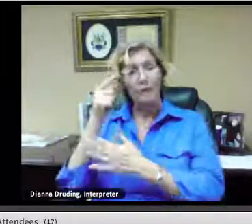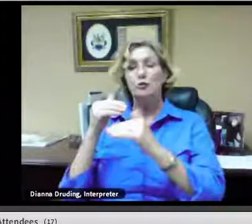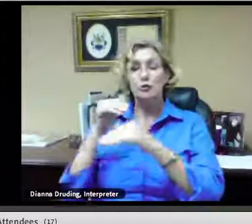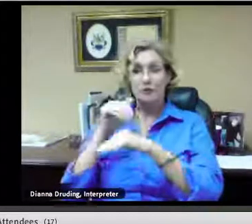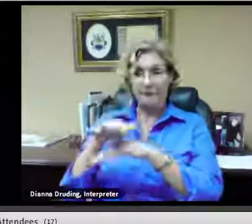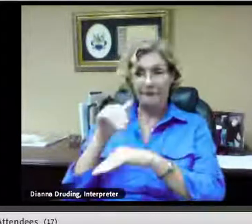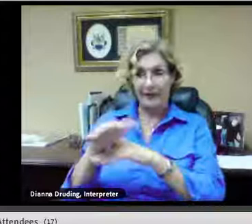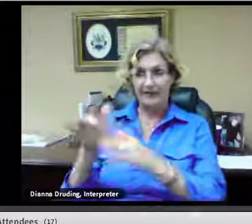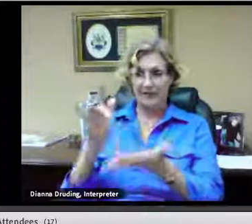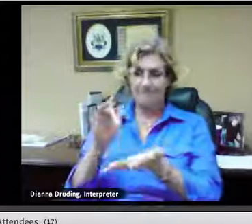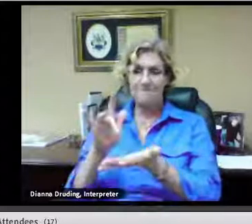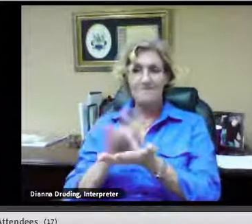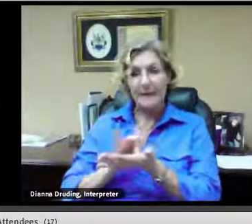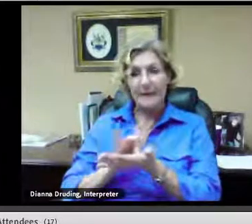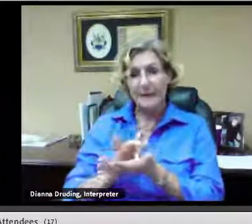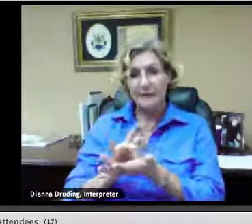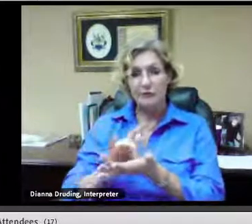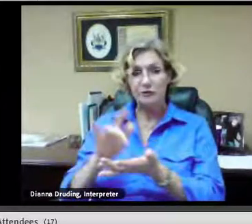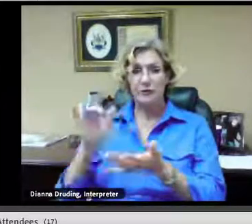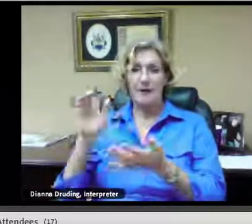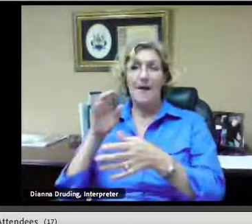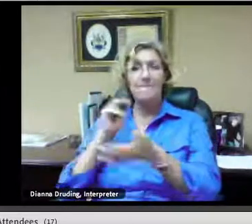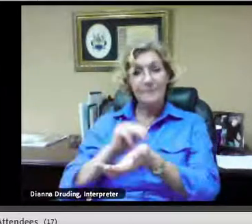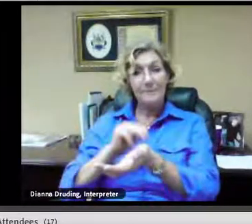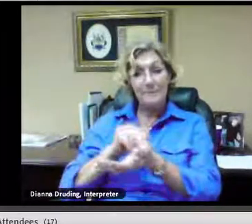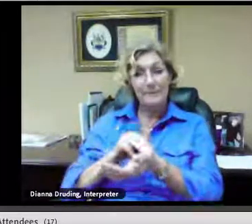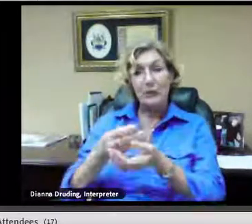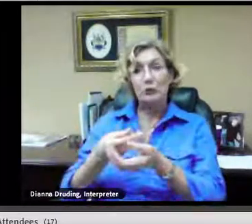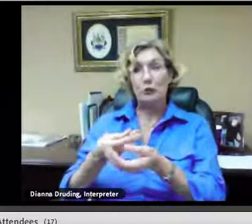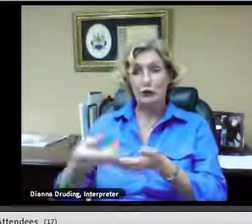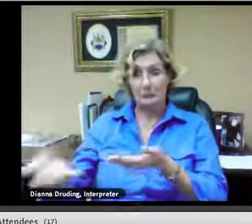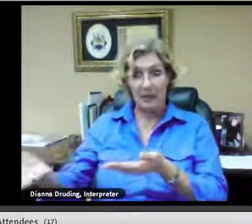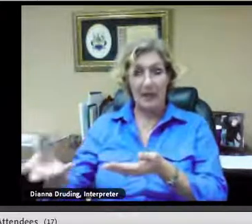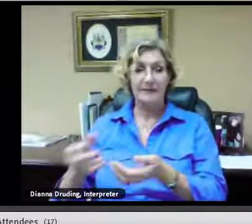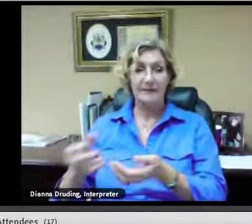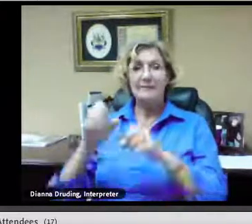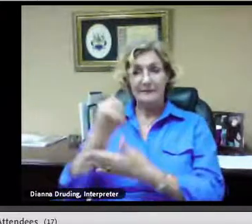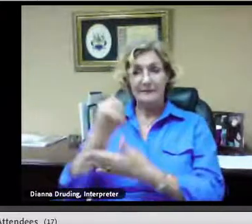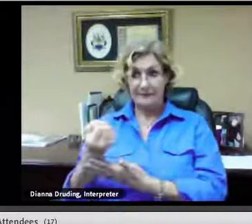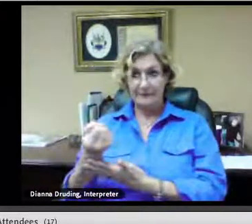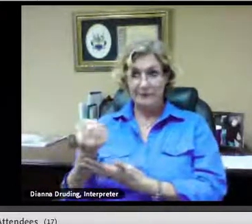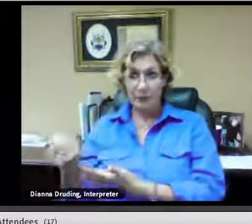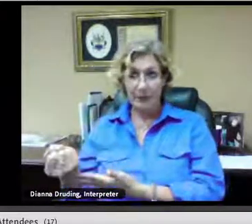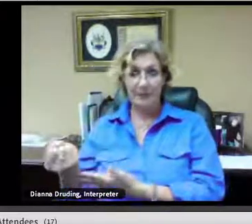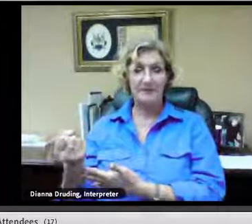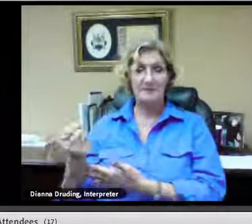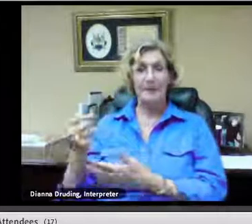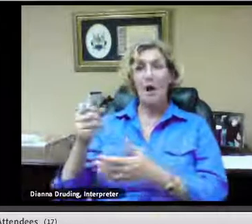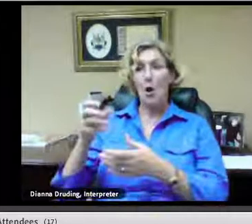equipment, prosthetics, hearing aids or cochlear implants, mobility devices,